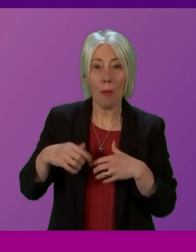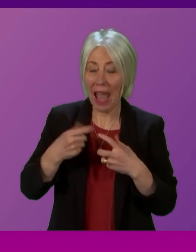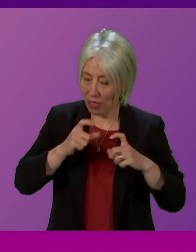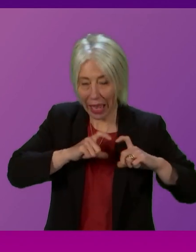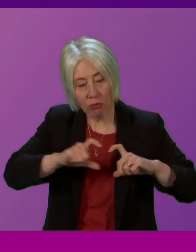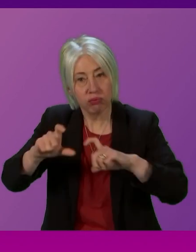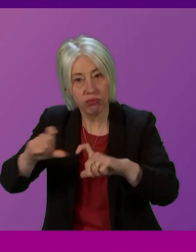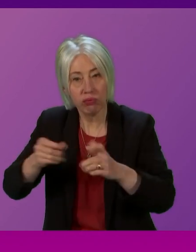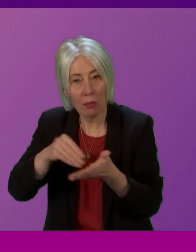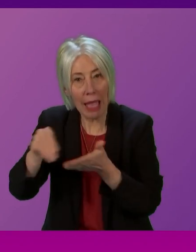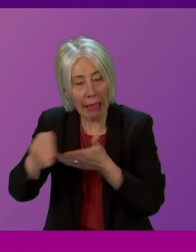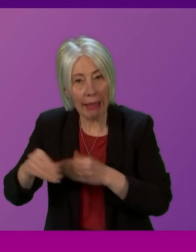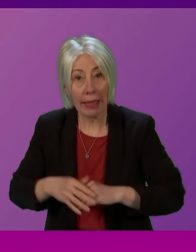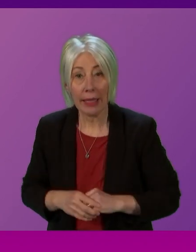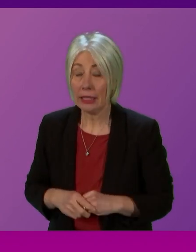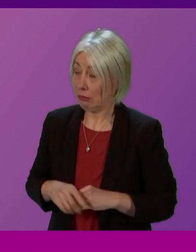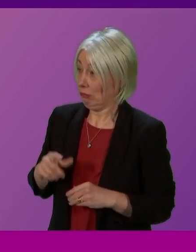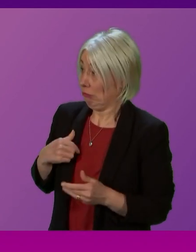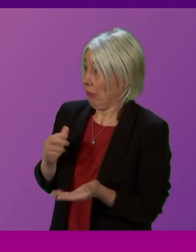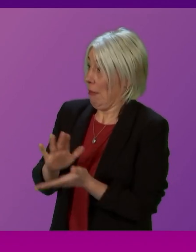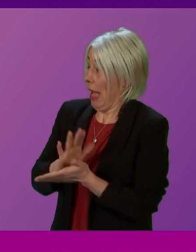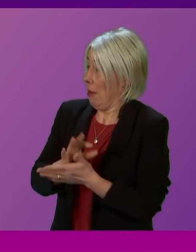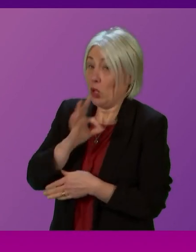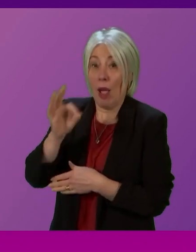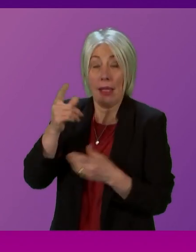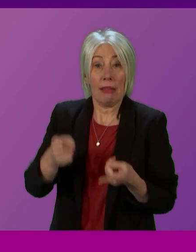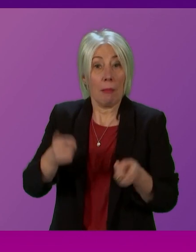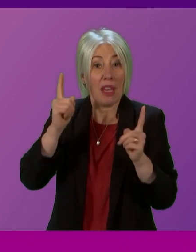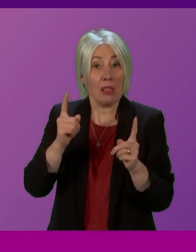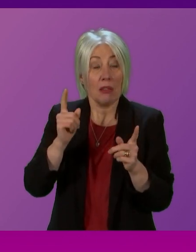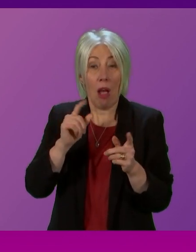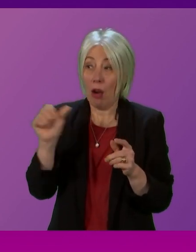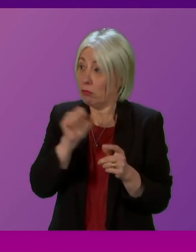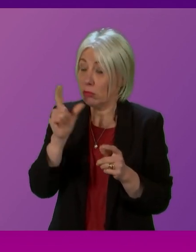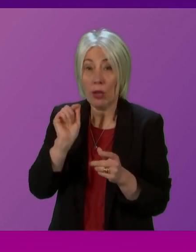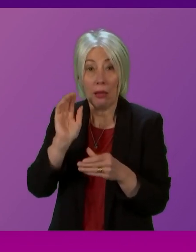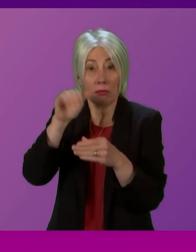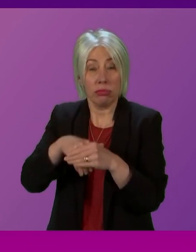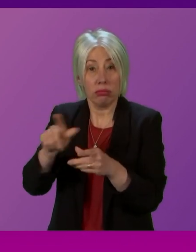I am happy to ask the relevant minister to take part in such a meeting, and we would